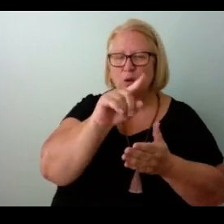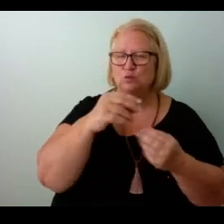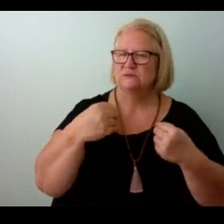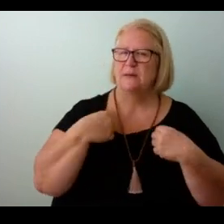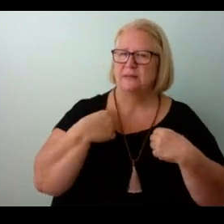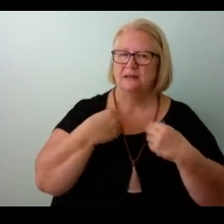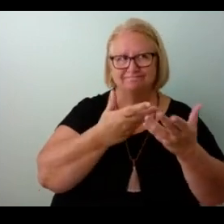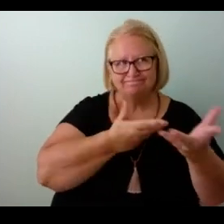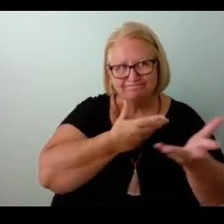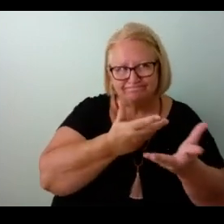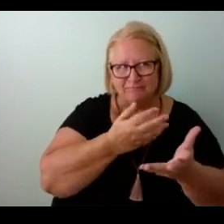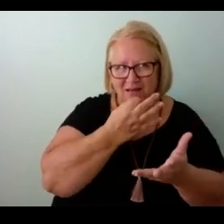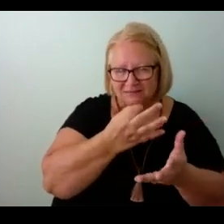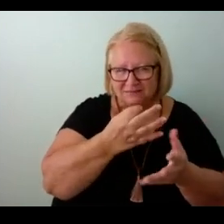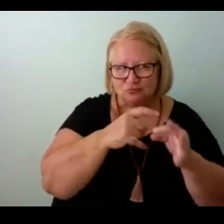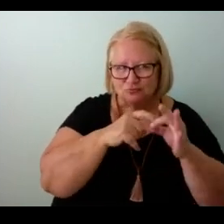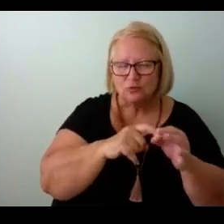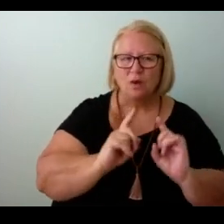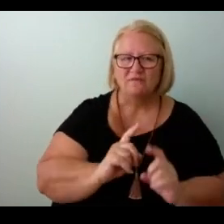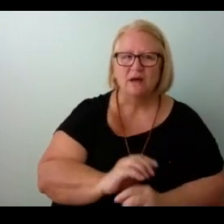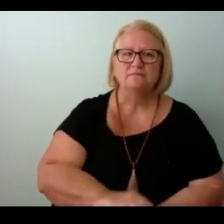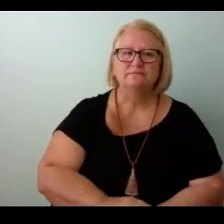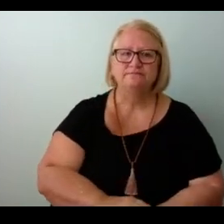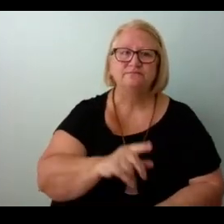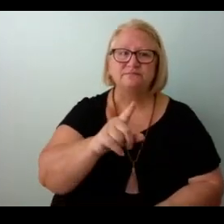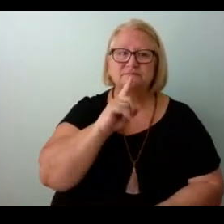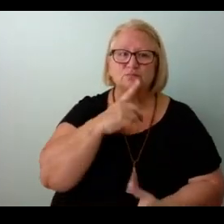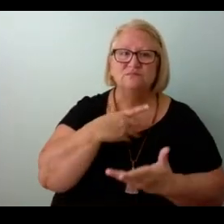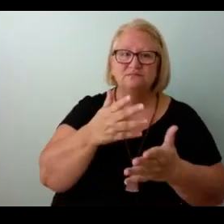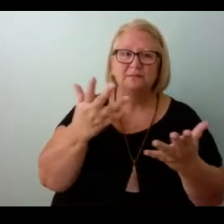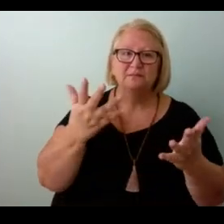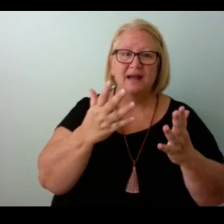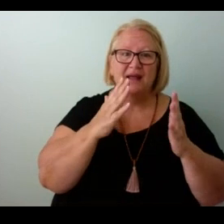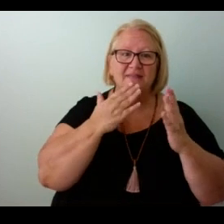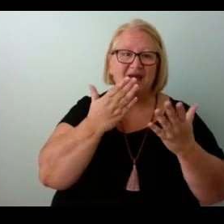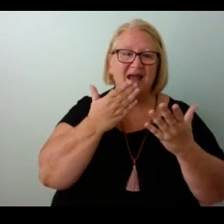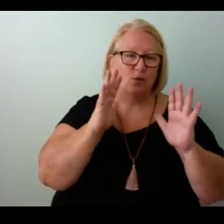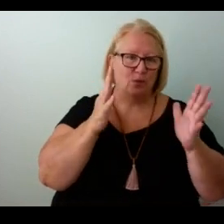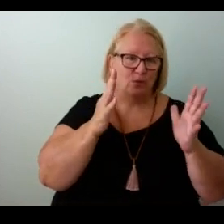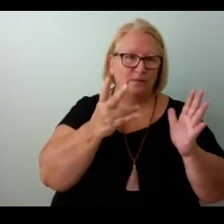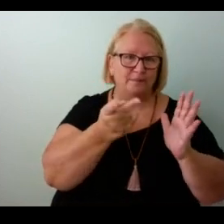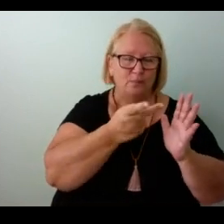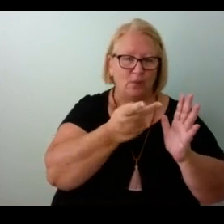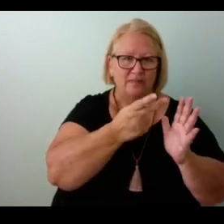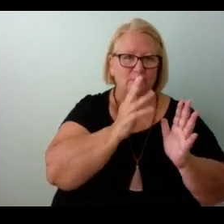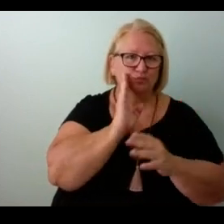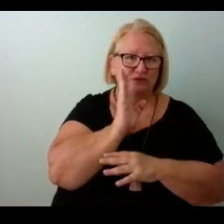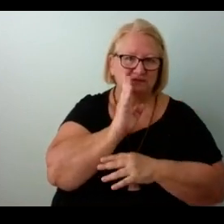I just want to give a big thank you to Paul and Kristy for our conversation around cost